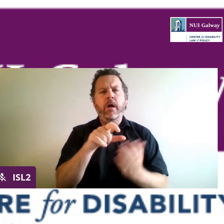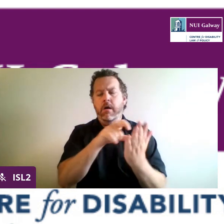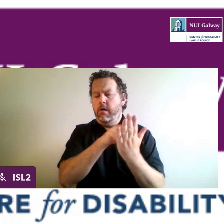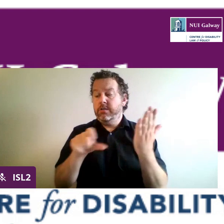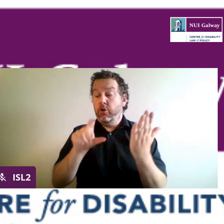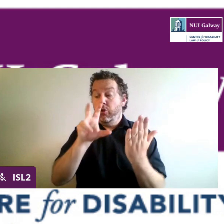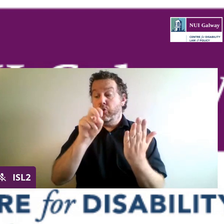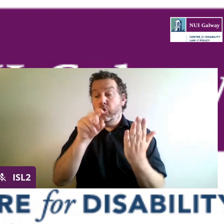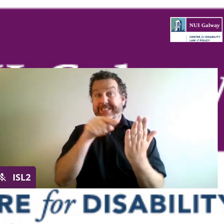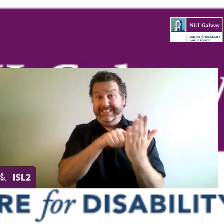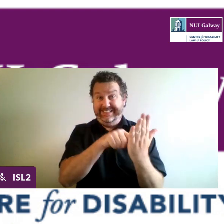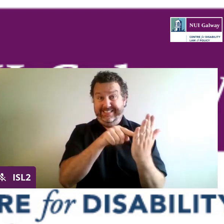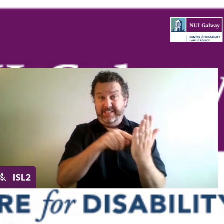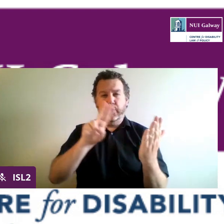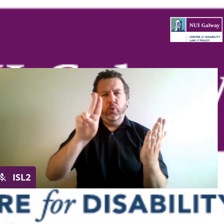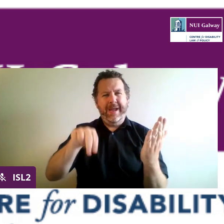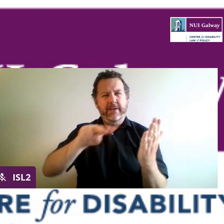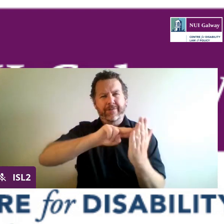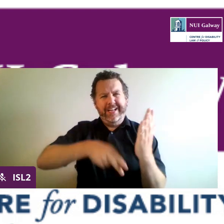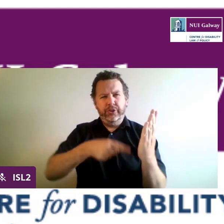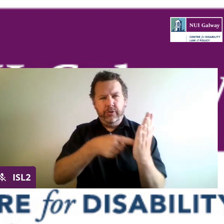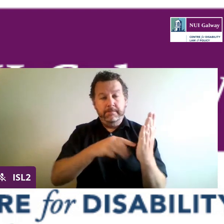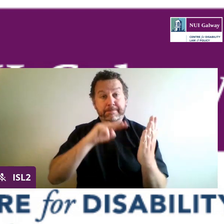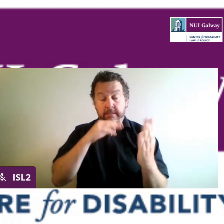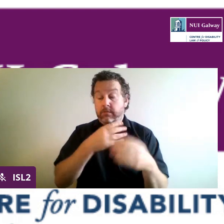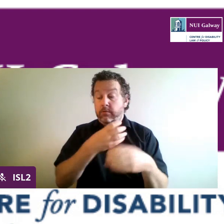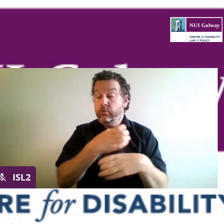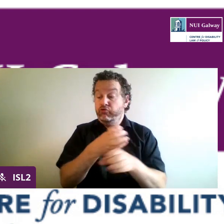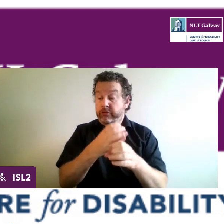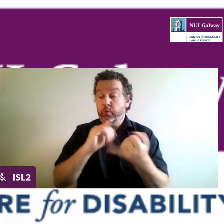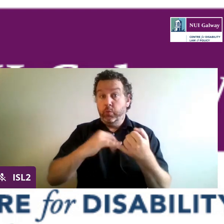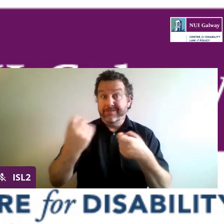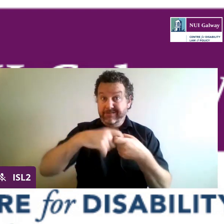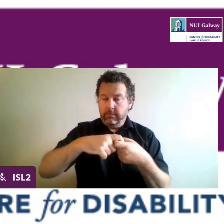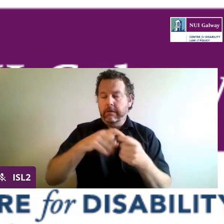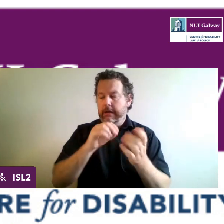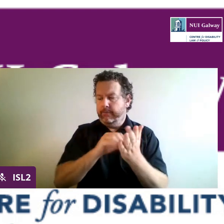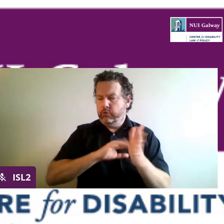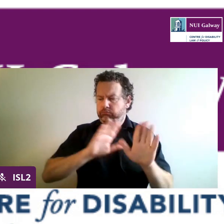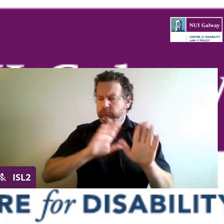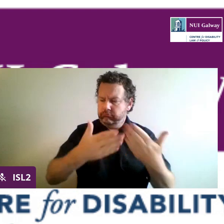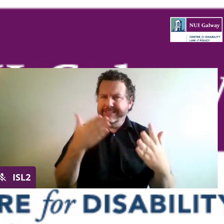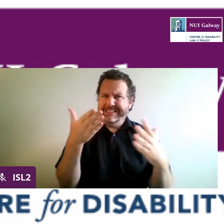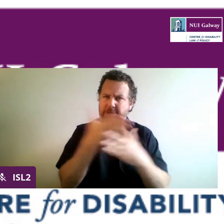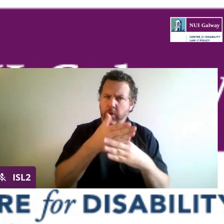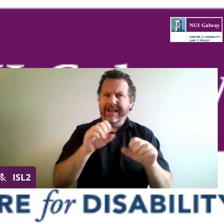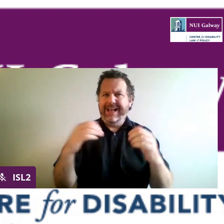Article 30 of the UN Convention require states to provide equal access for disabled people to culture, leisure, recreation and